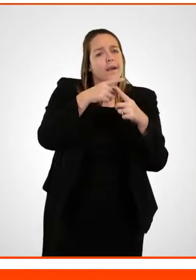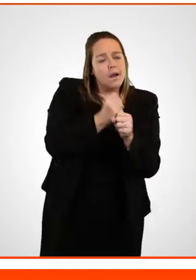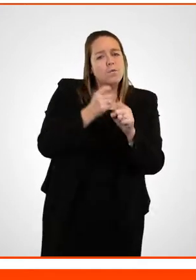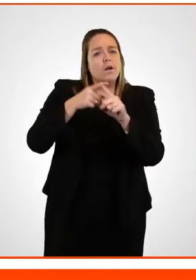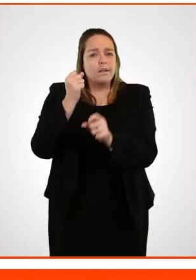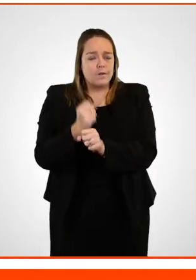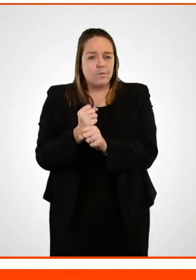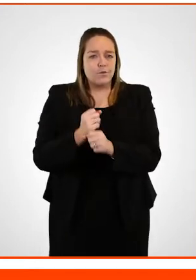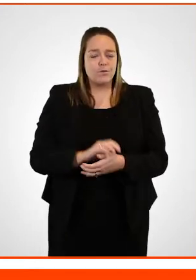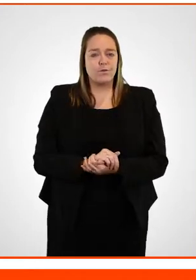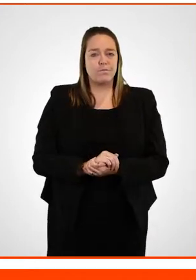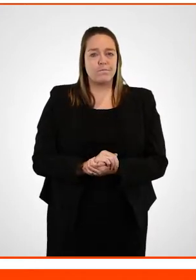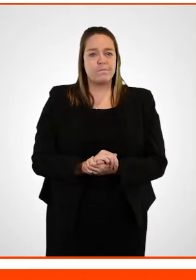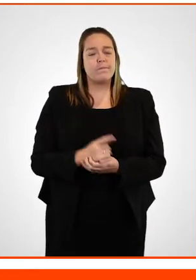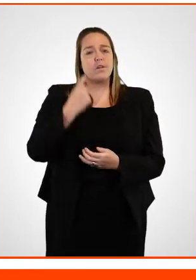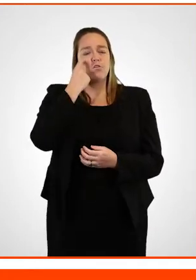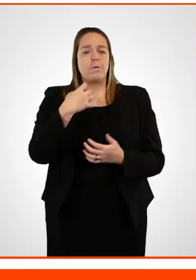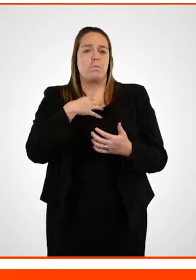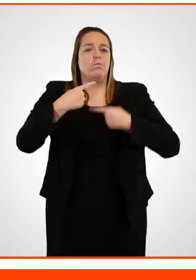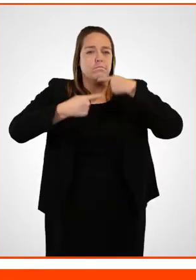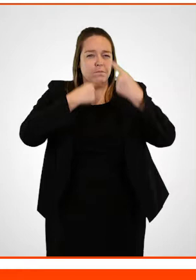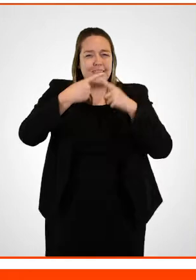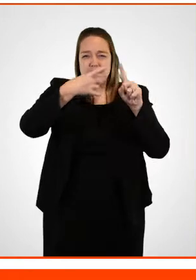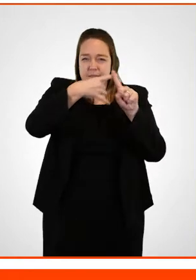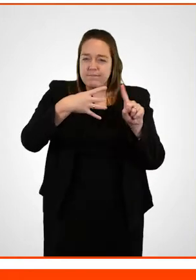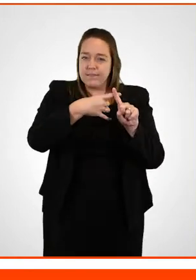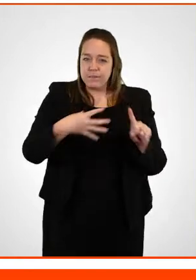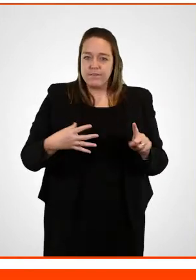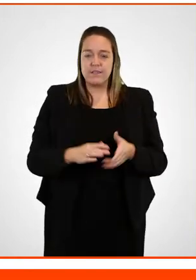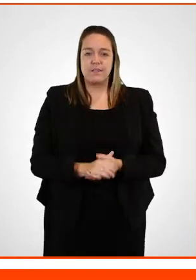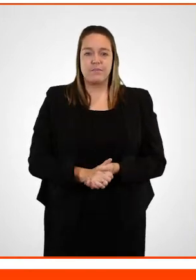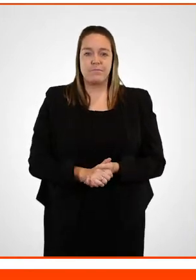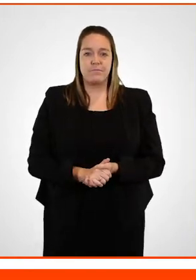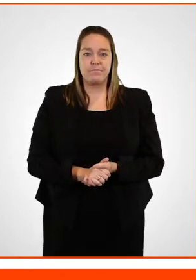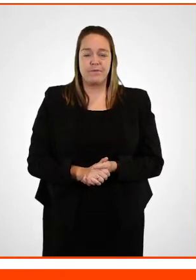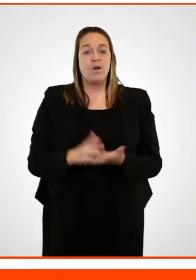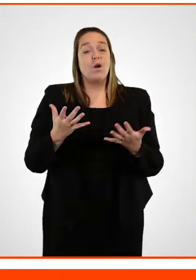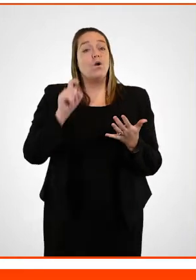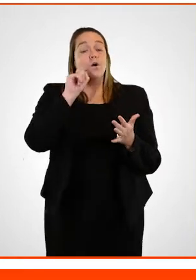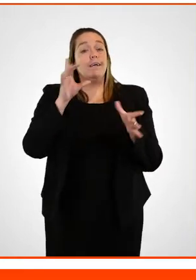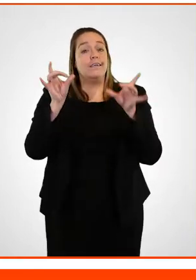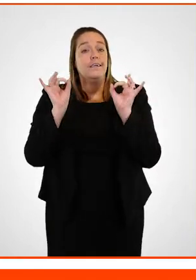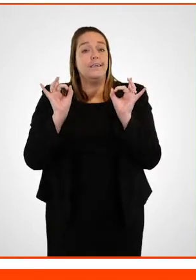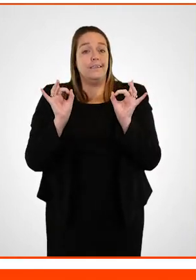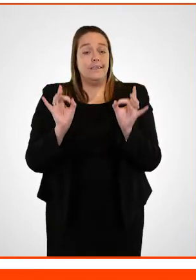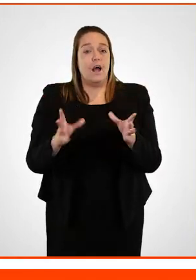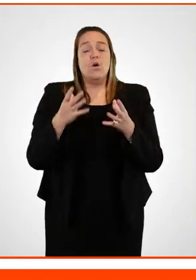and then I'm going to try to highlight some of the specific aspects of that. So we're going to start - when we work with young kids